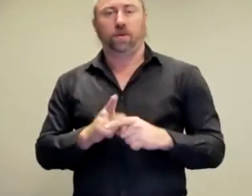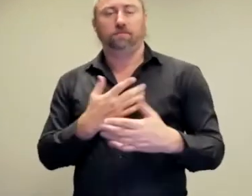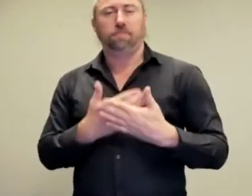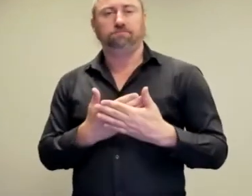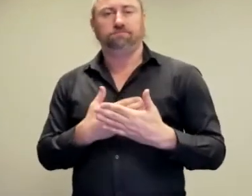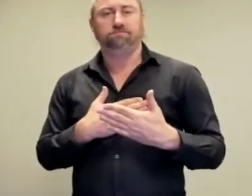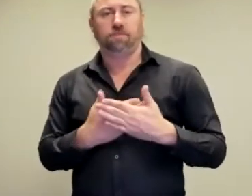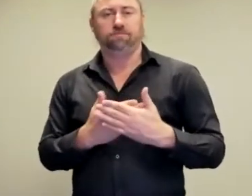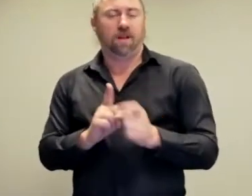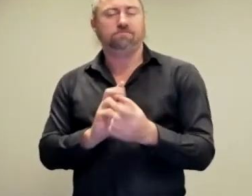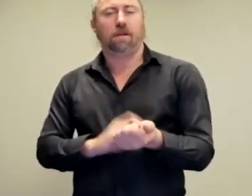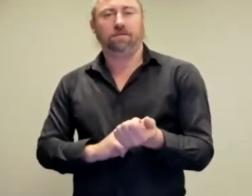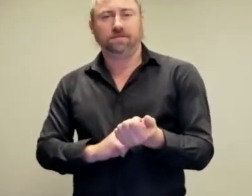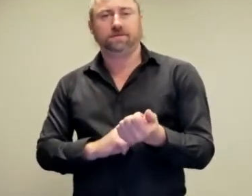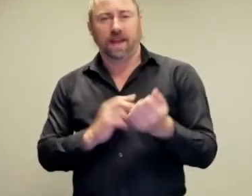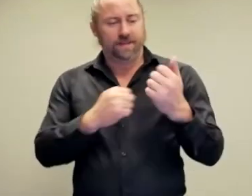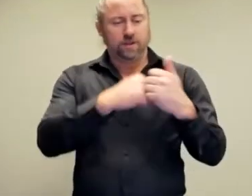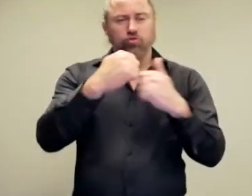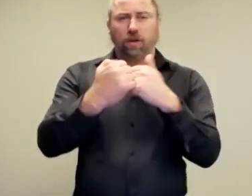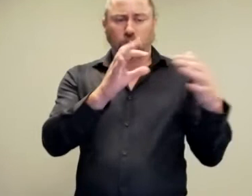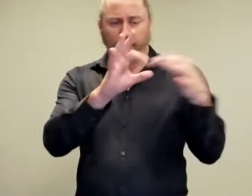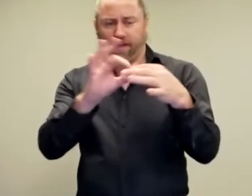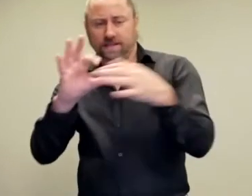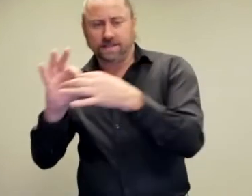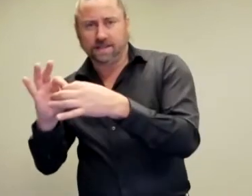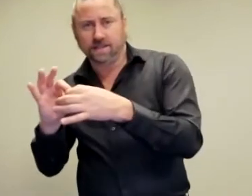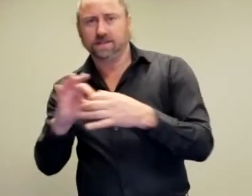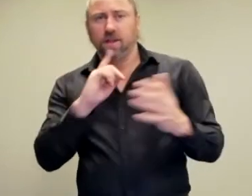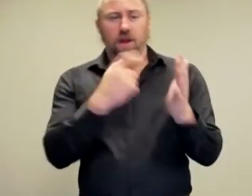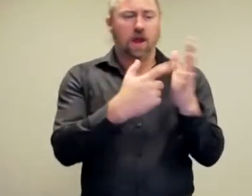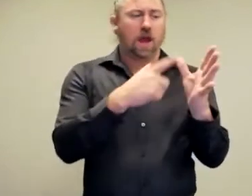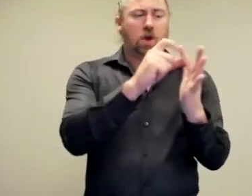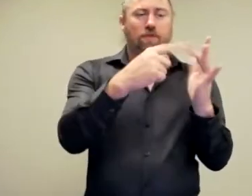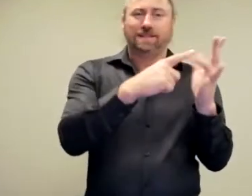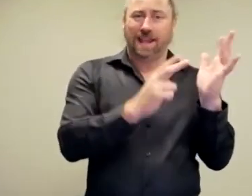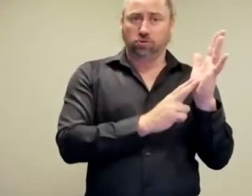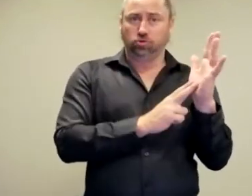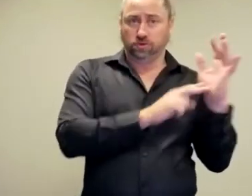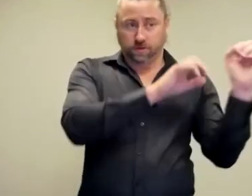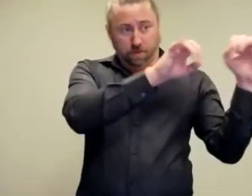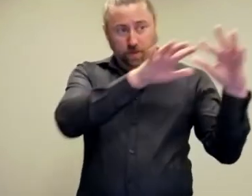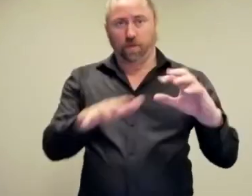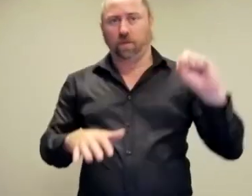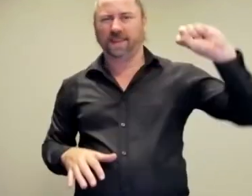They contain structural affinities between formal radiation and the sun, a lot of the works do, and concentric